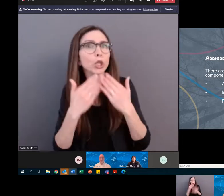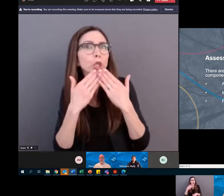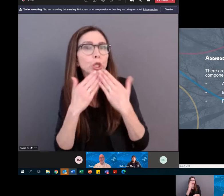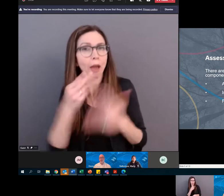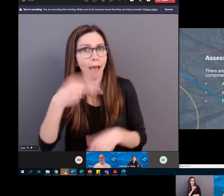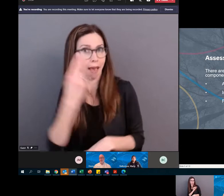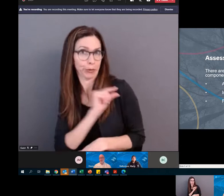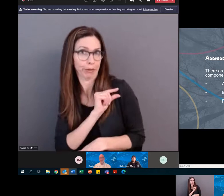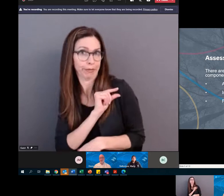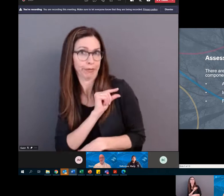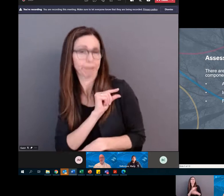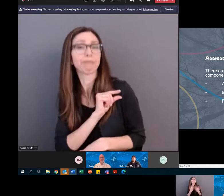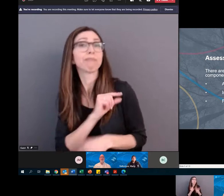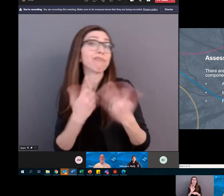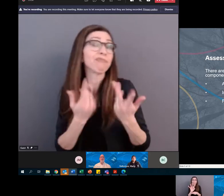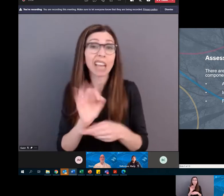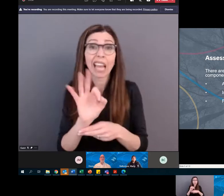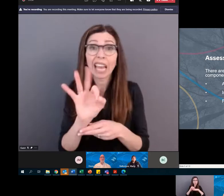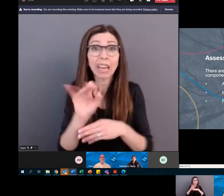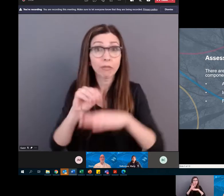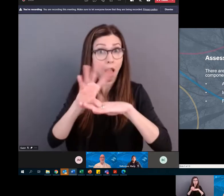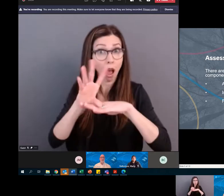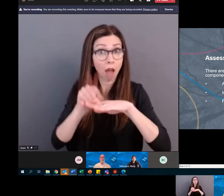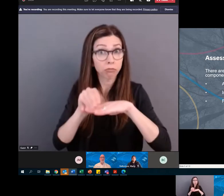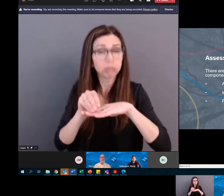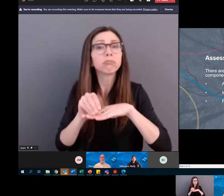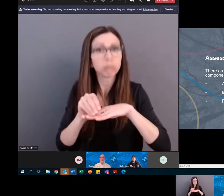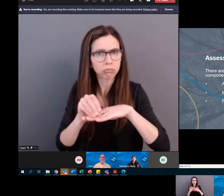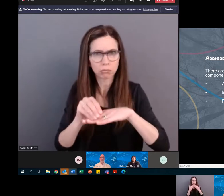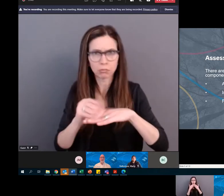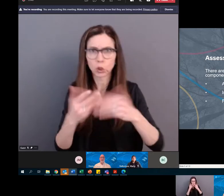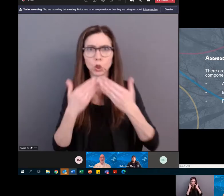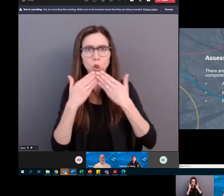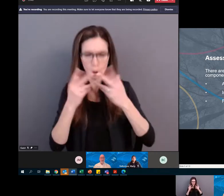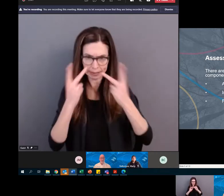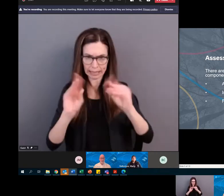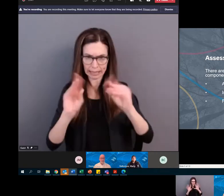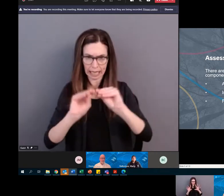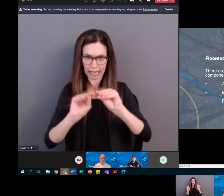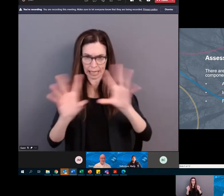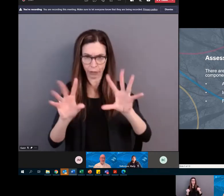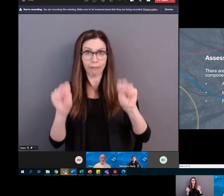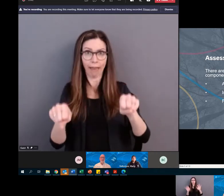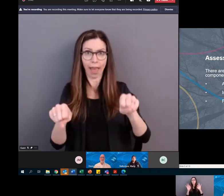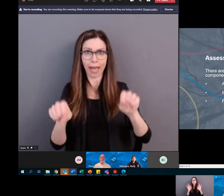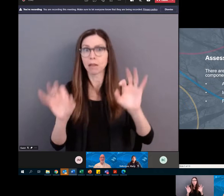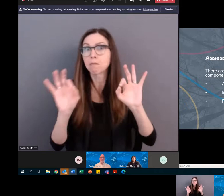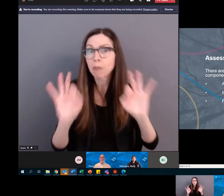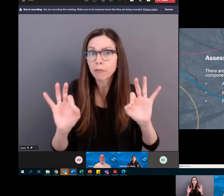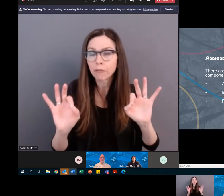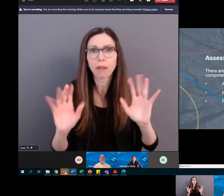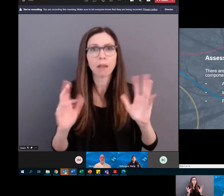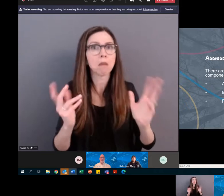digital images with minimal background where the work can be clearly seen,